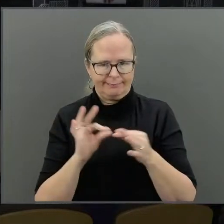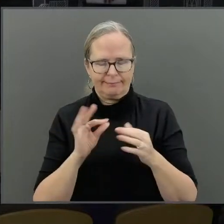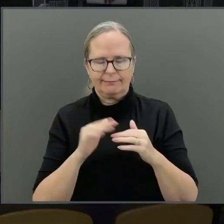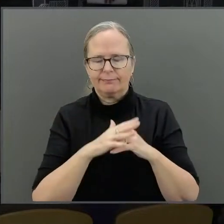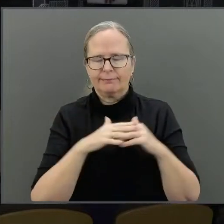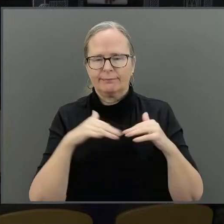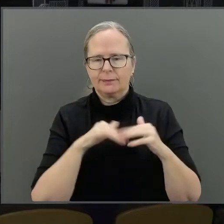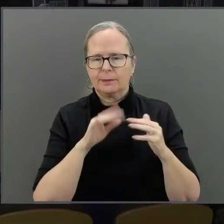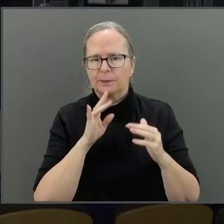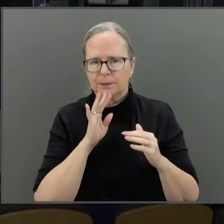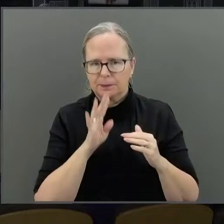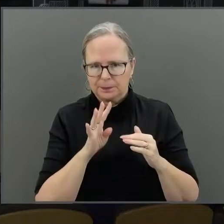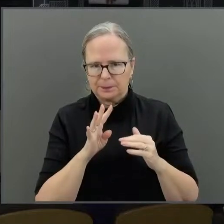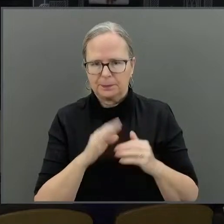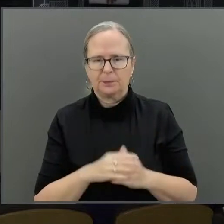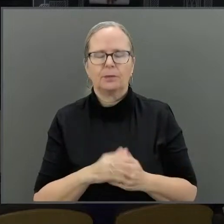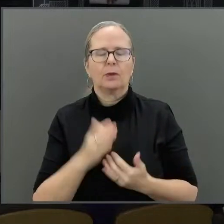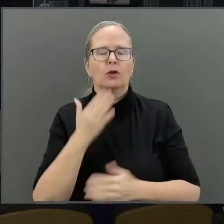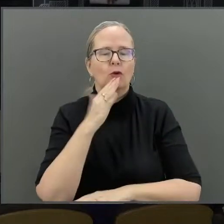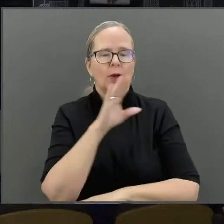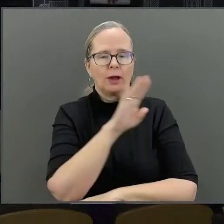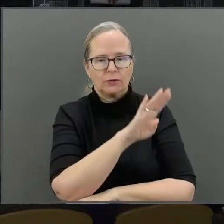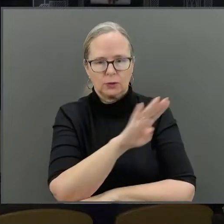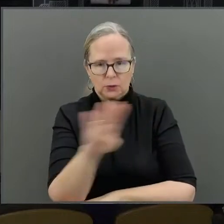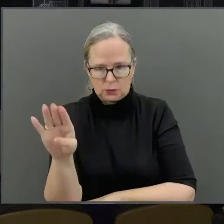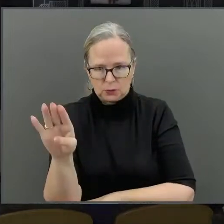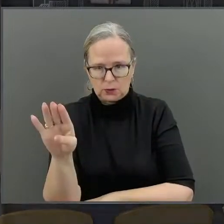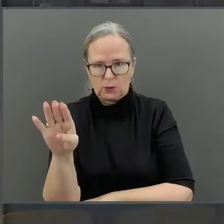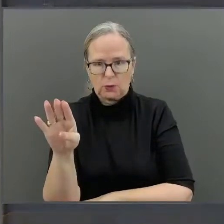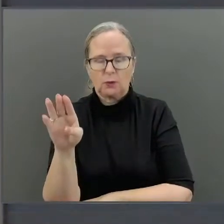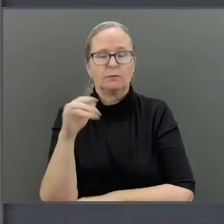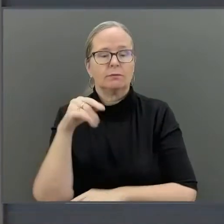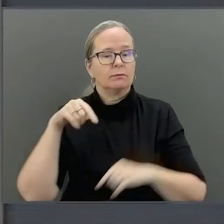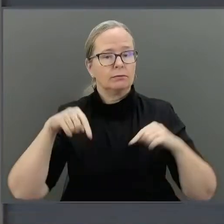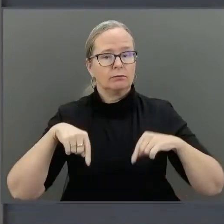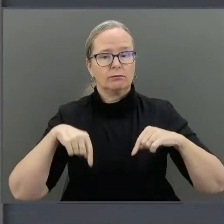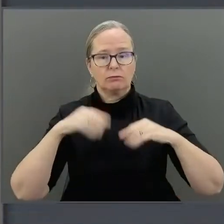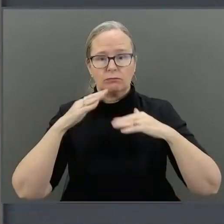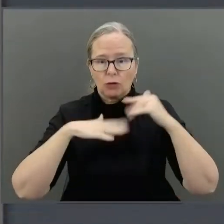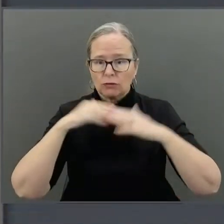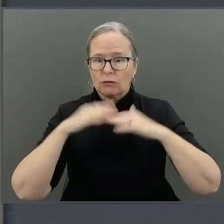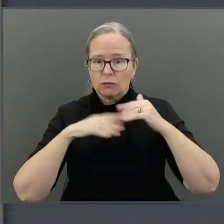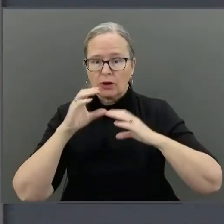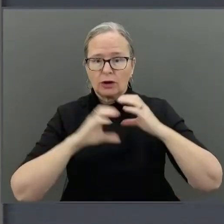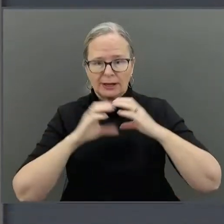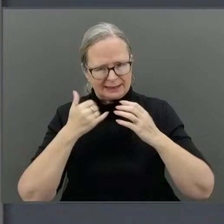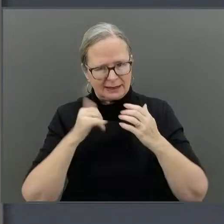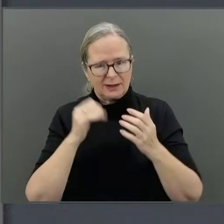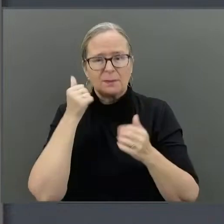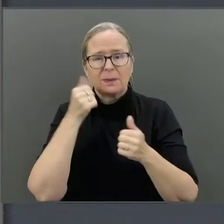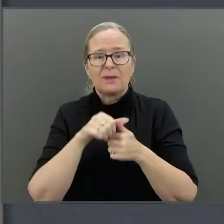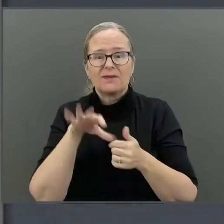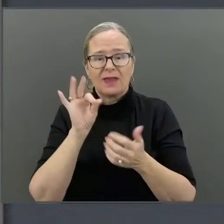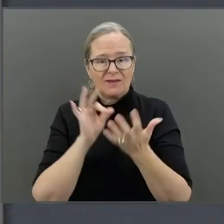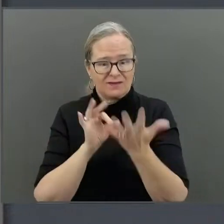track on the five hotpots that are on the feeder M that round the work clock is being done by Crews